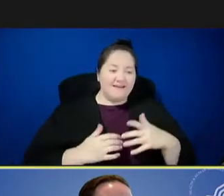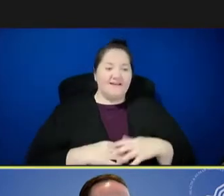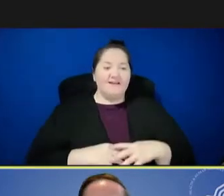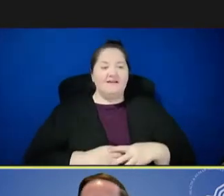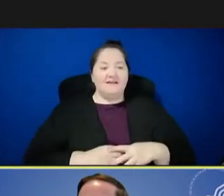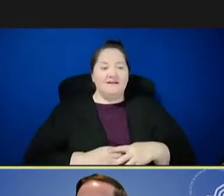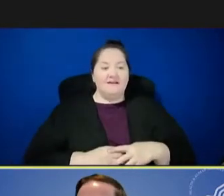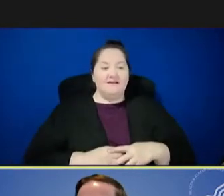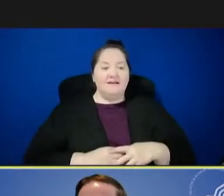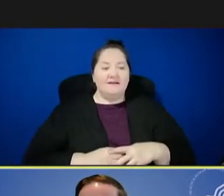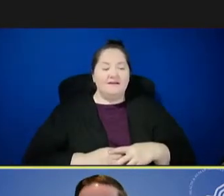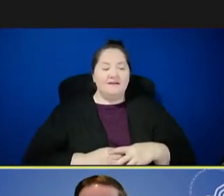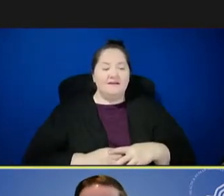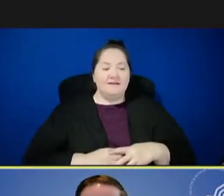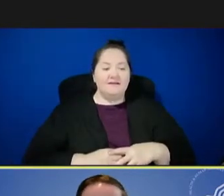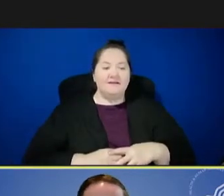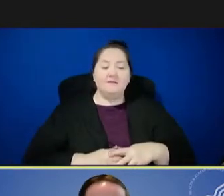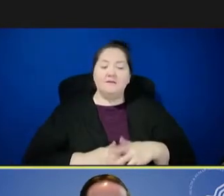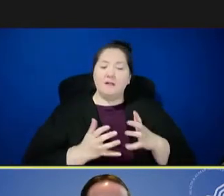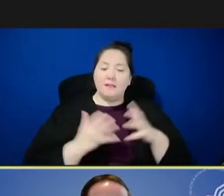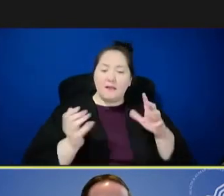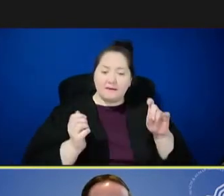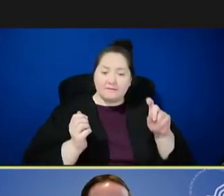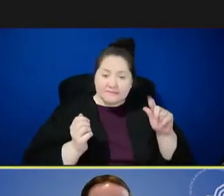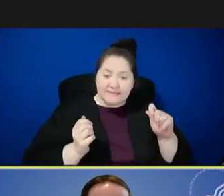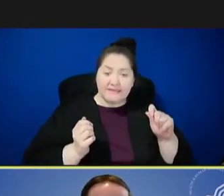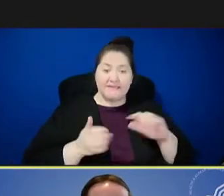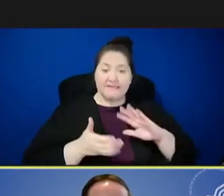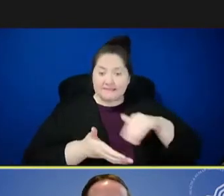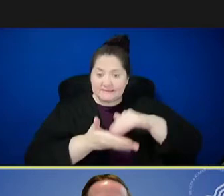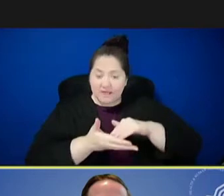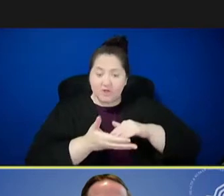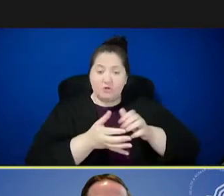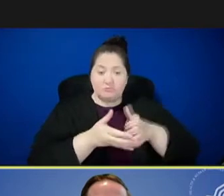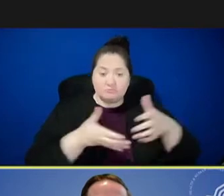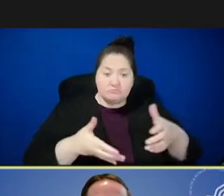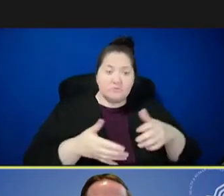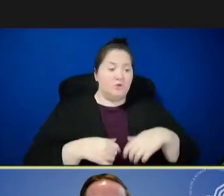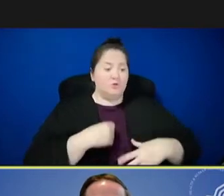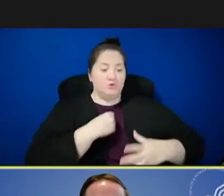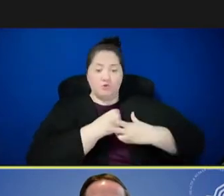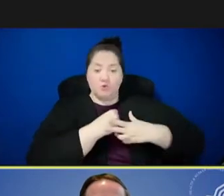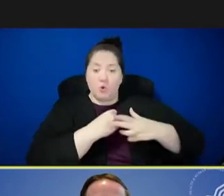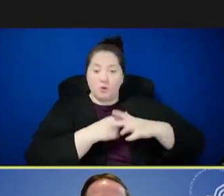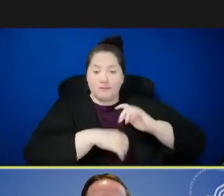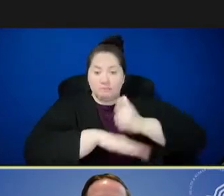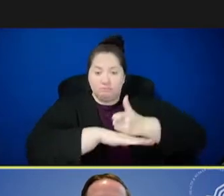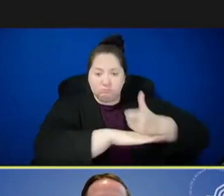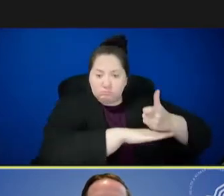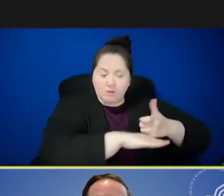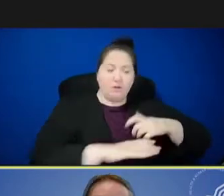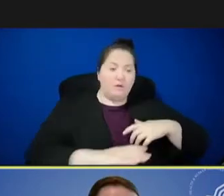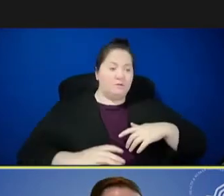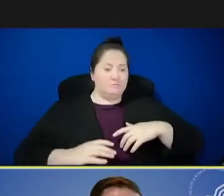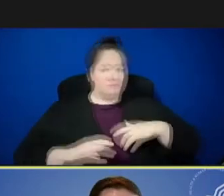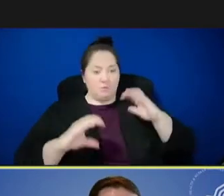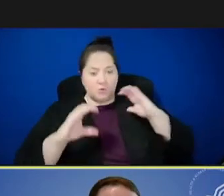development of vast data centers, vast storage, vast communication capabilities and algorithms,